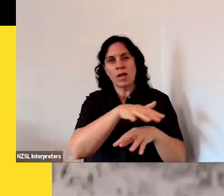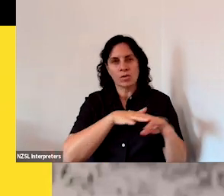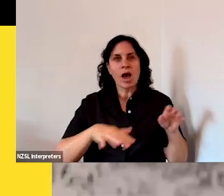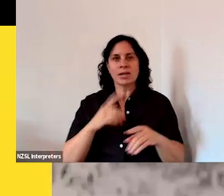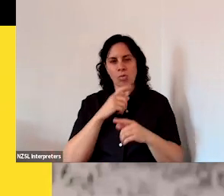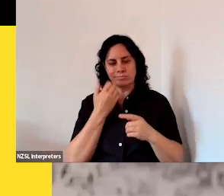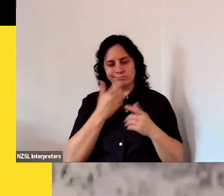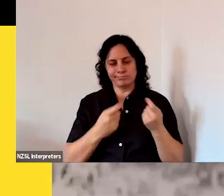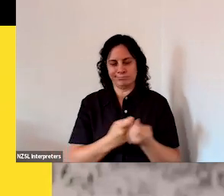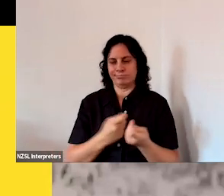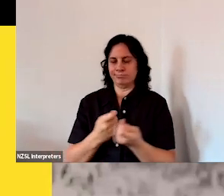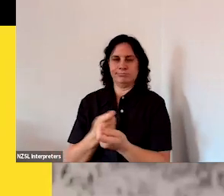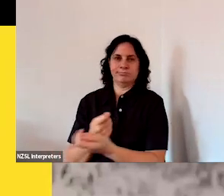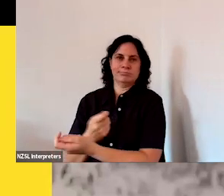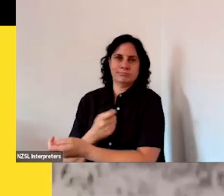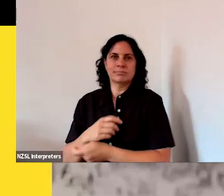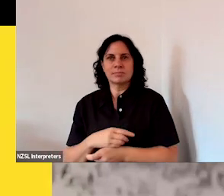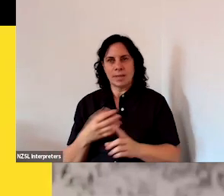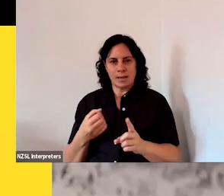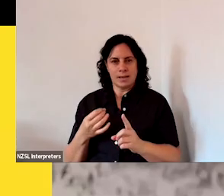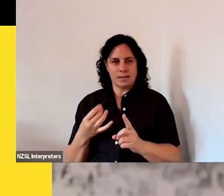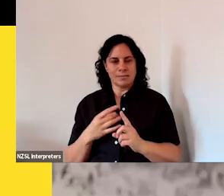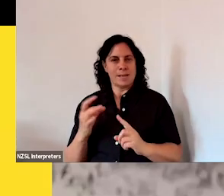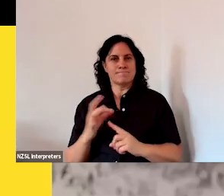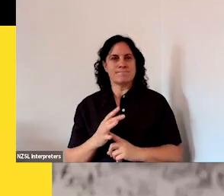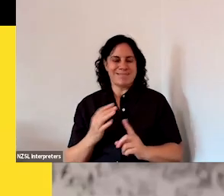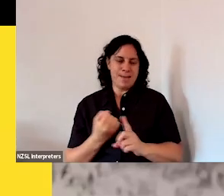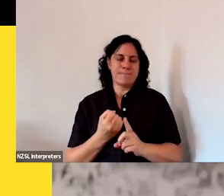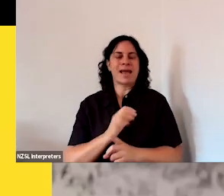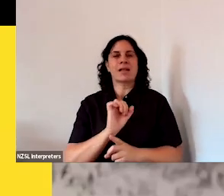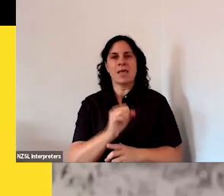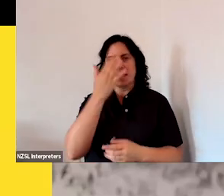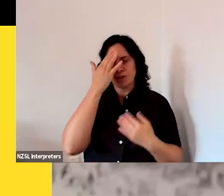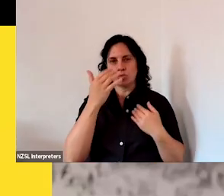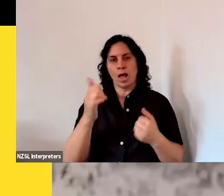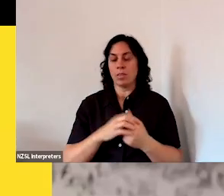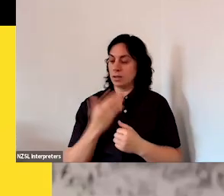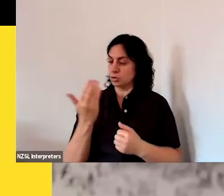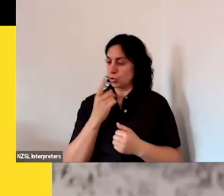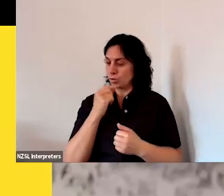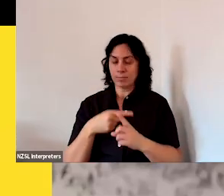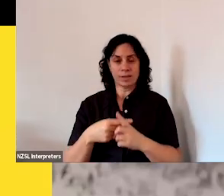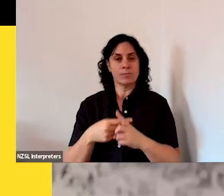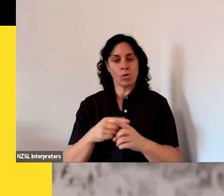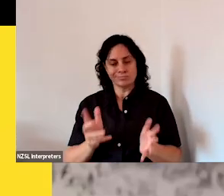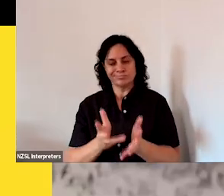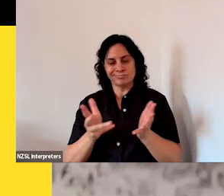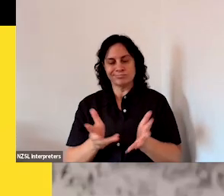And they matter a lot for young people's mental health schools create a positive environment that can build belonging and support identity and relationships